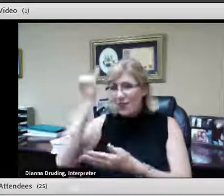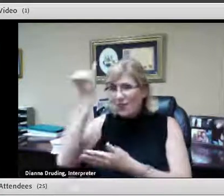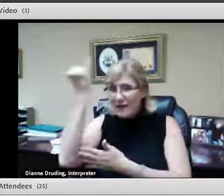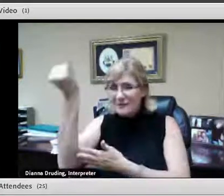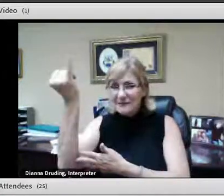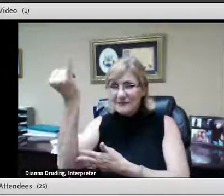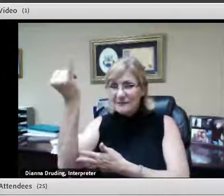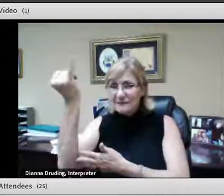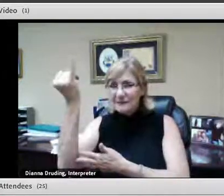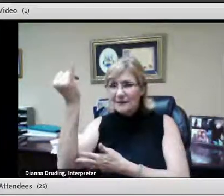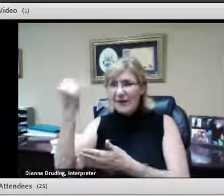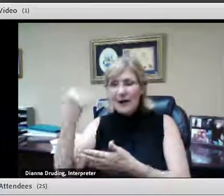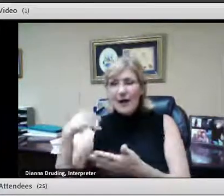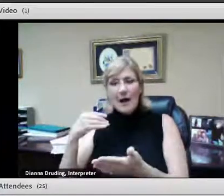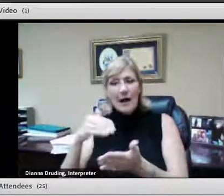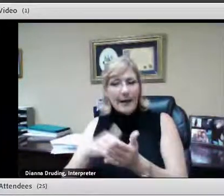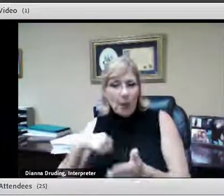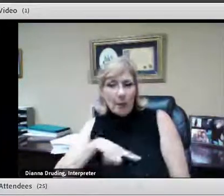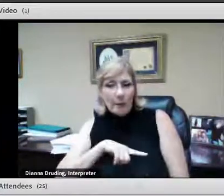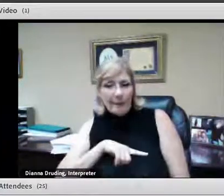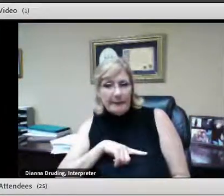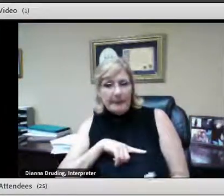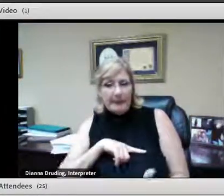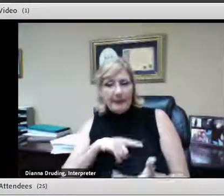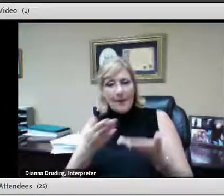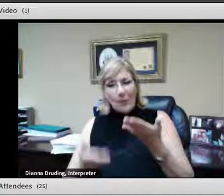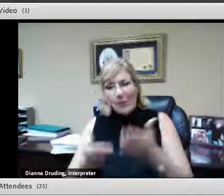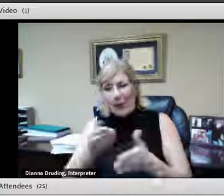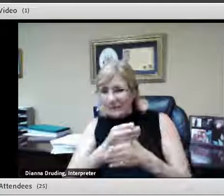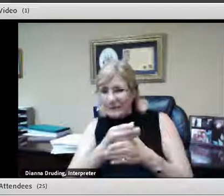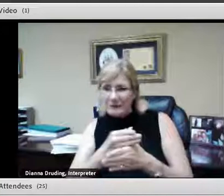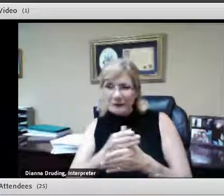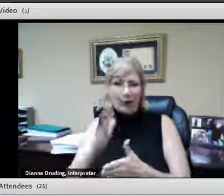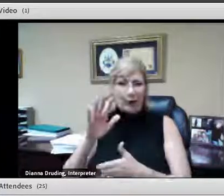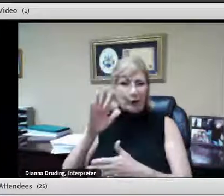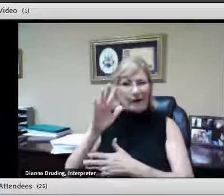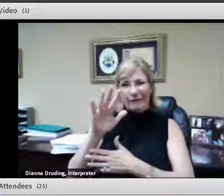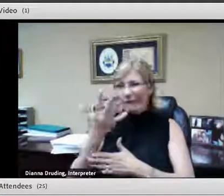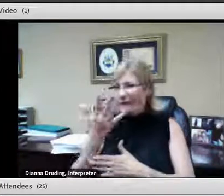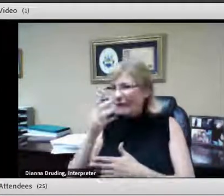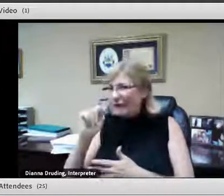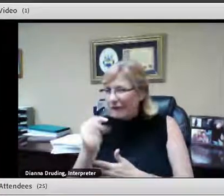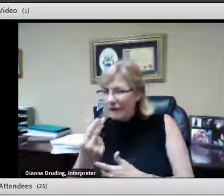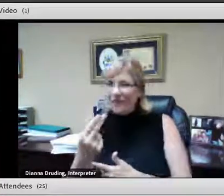You know, again, we probably shared a fifth of the games that we have, if that.